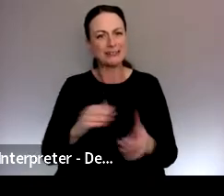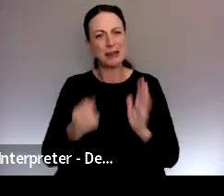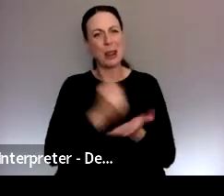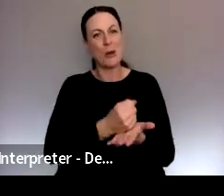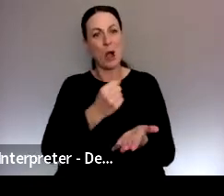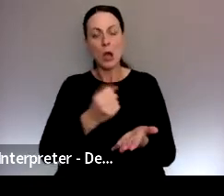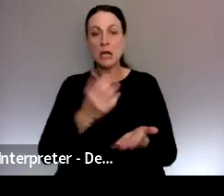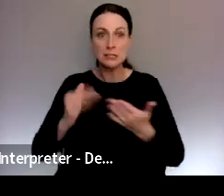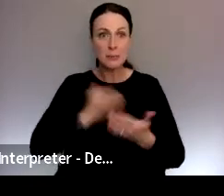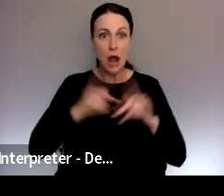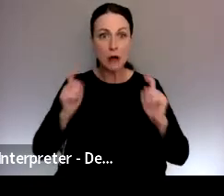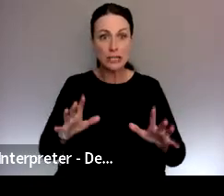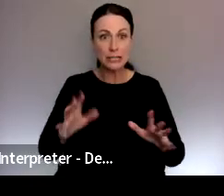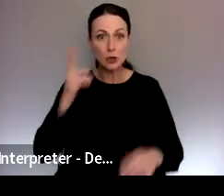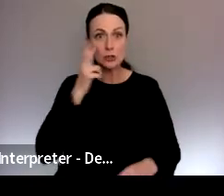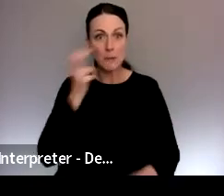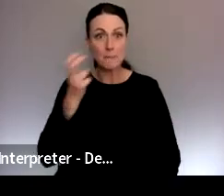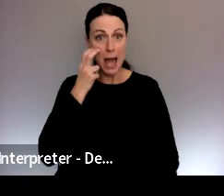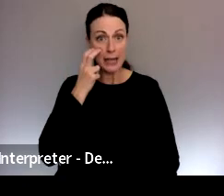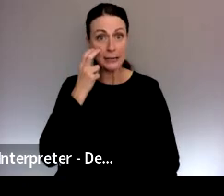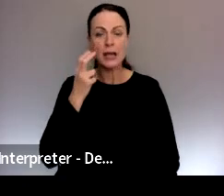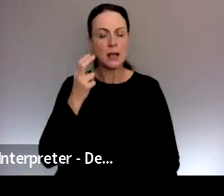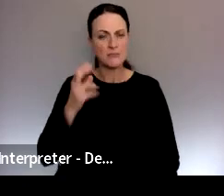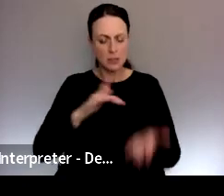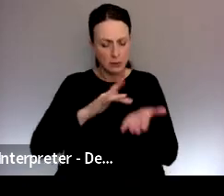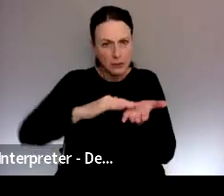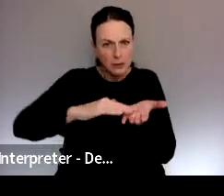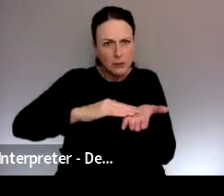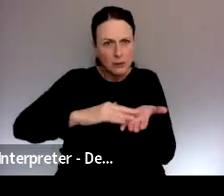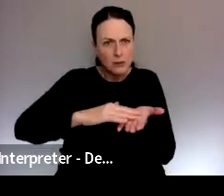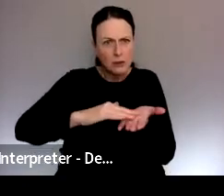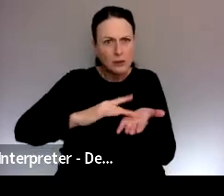because some of our testers who were blind where feeling the WeCo logo